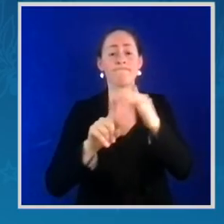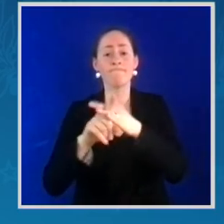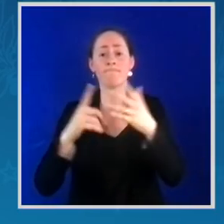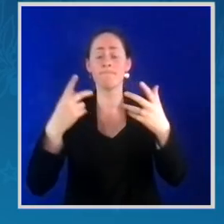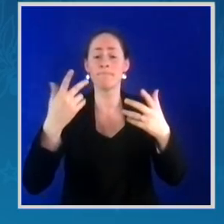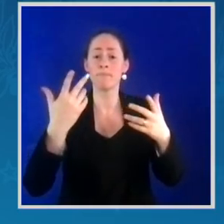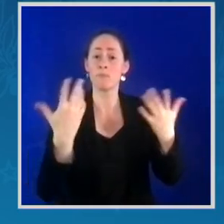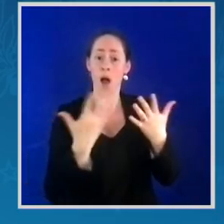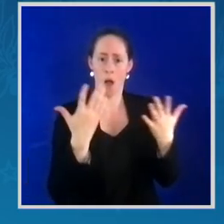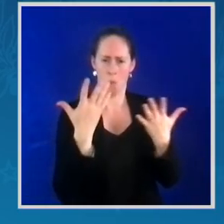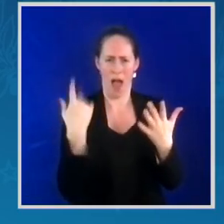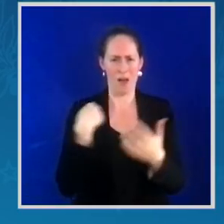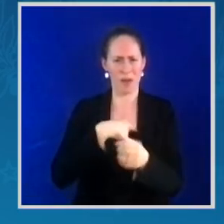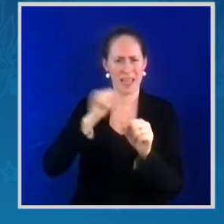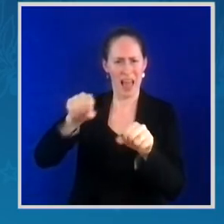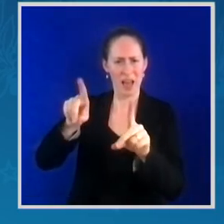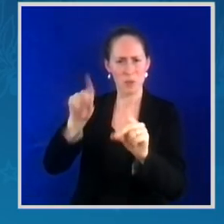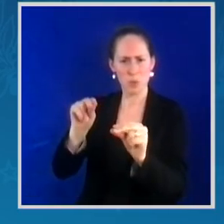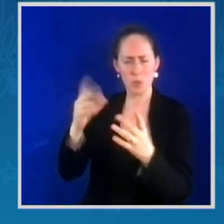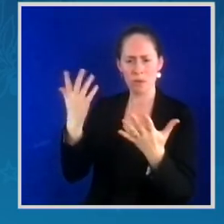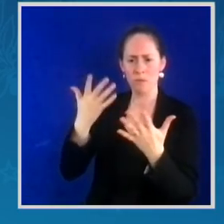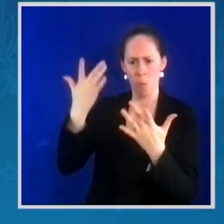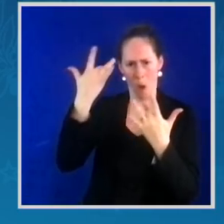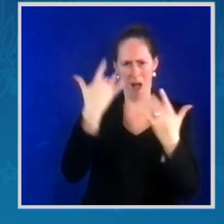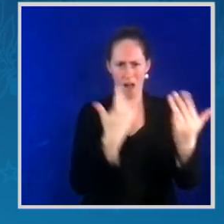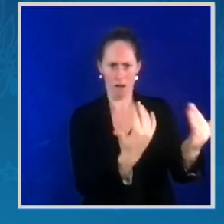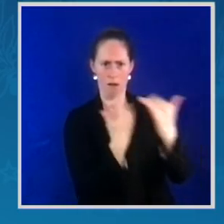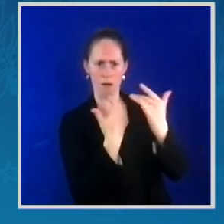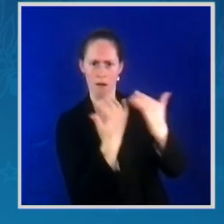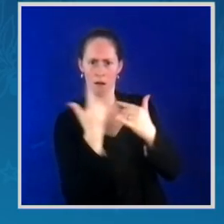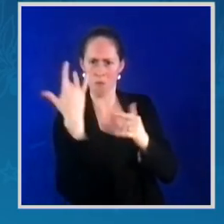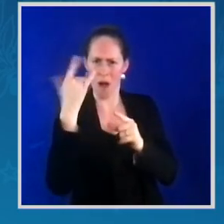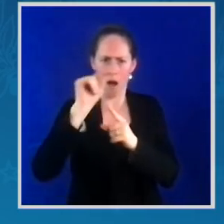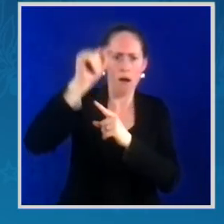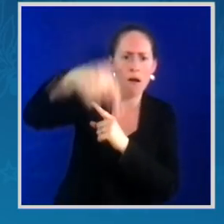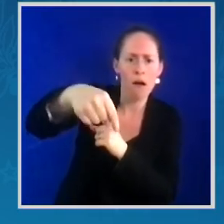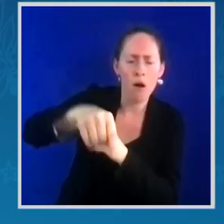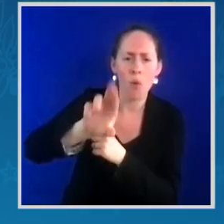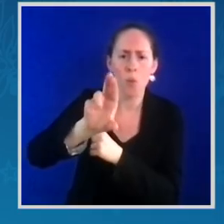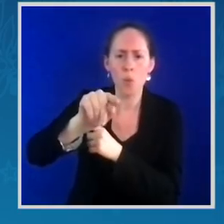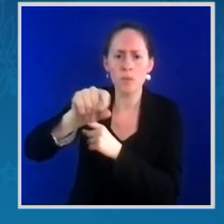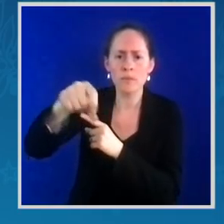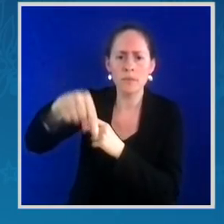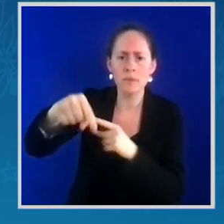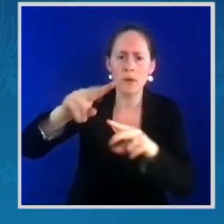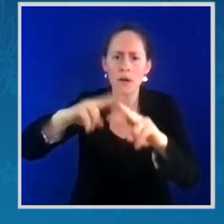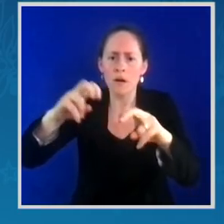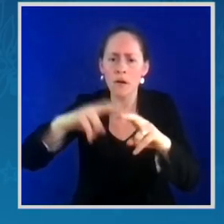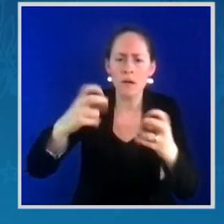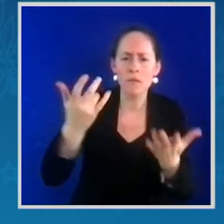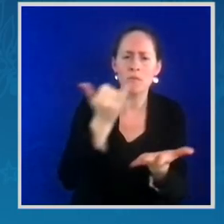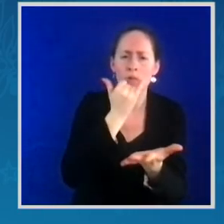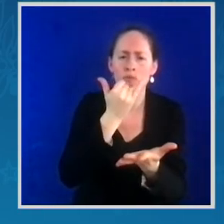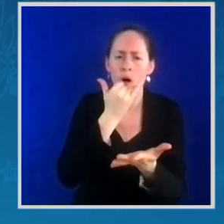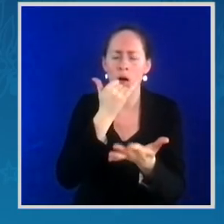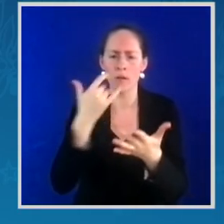causes of migration, which is the primary purpose for my travels over the last two days